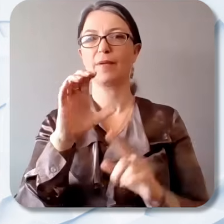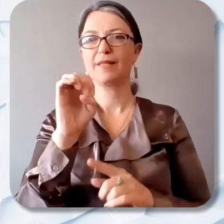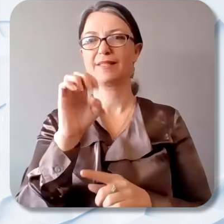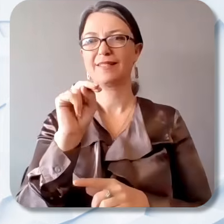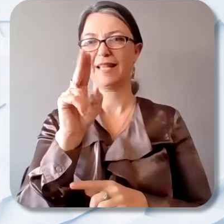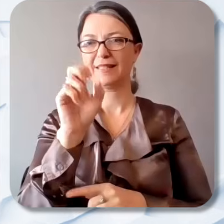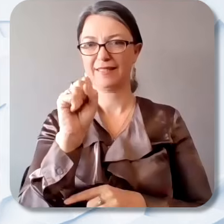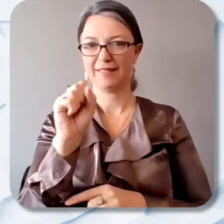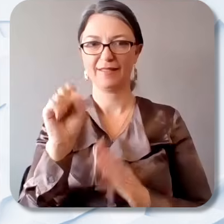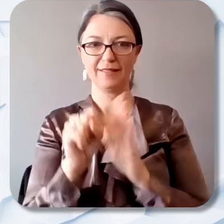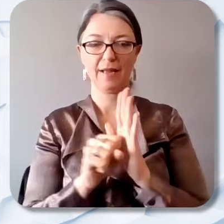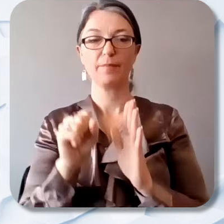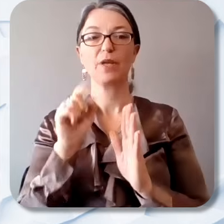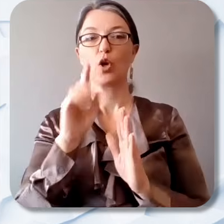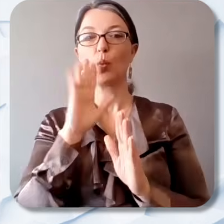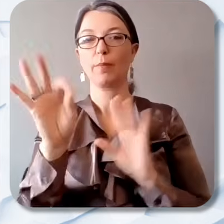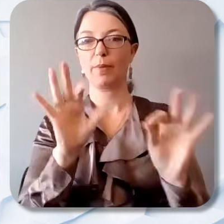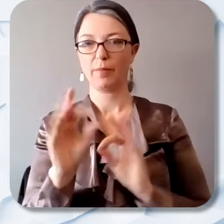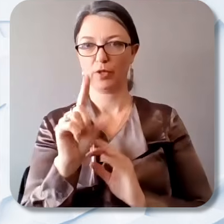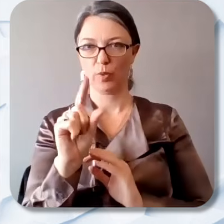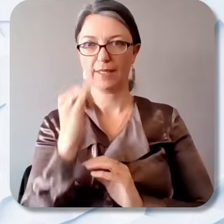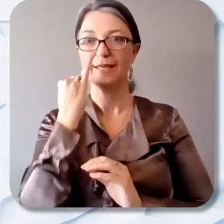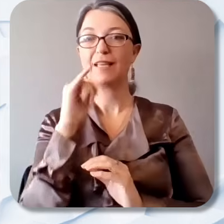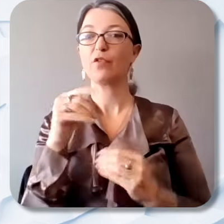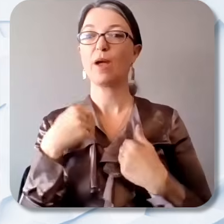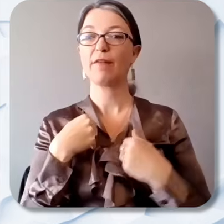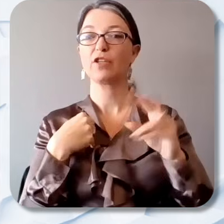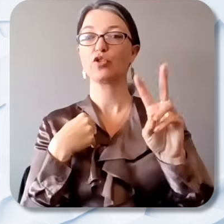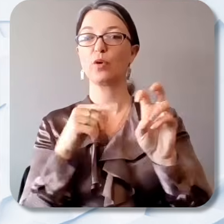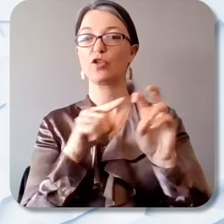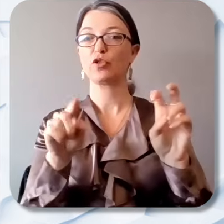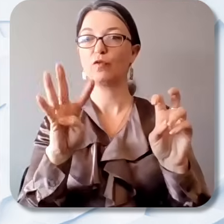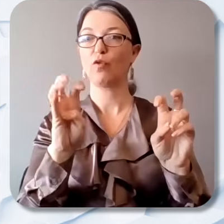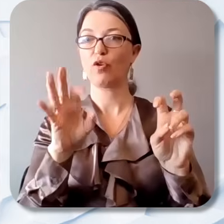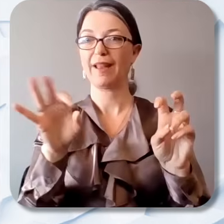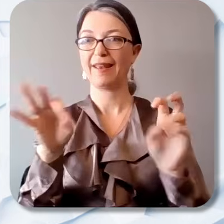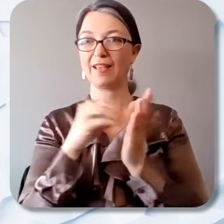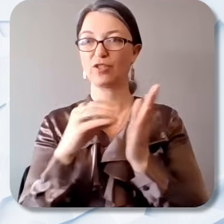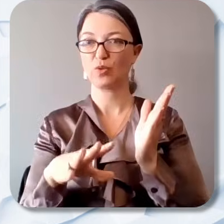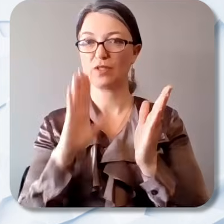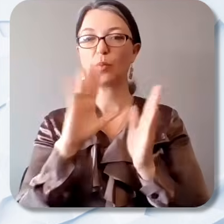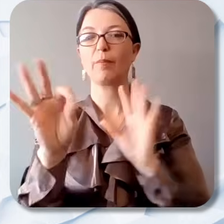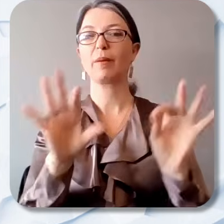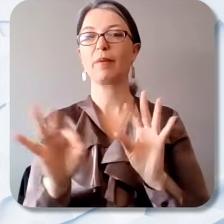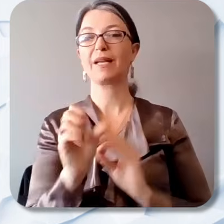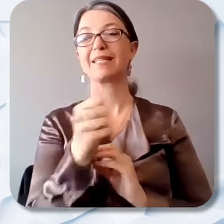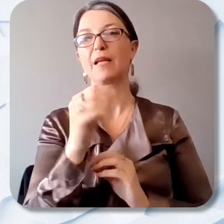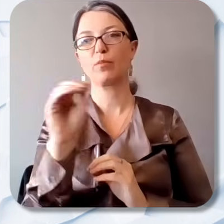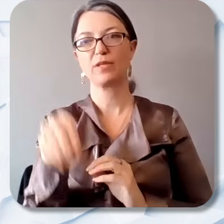You will review 20, if you are between 200 and 4,999 it's going to be about 10% of your IEPs.